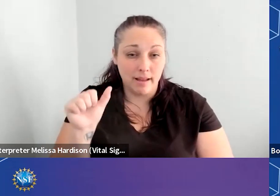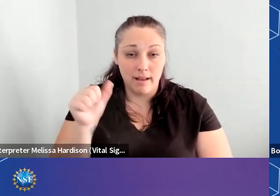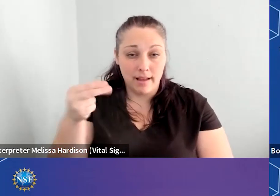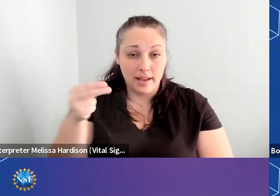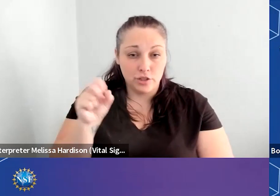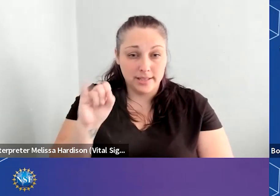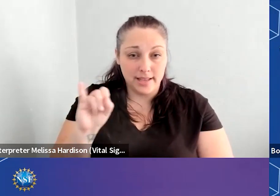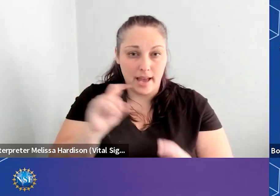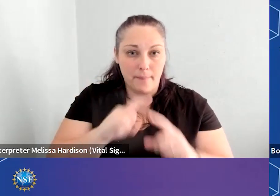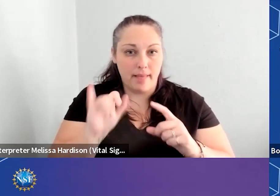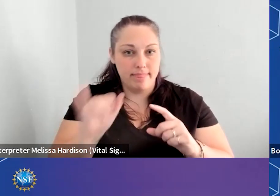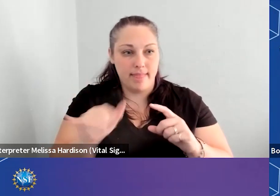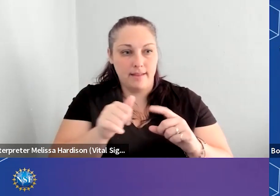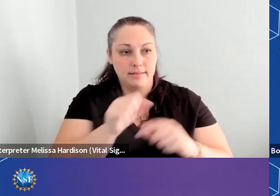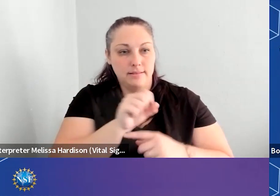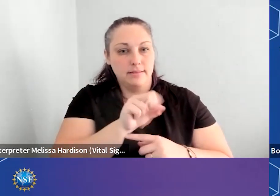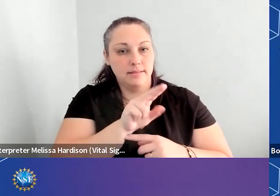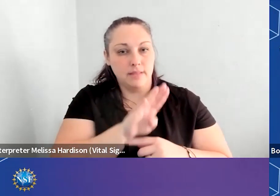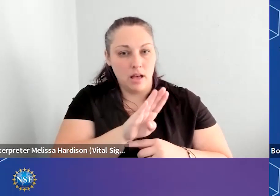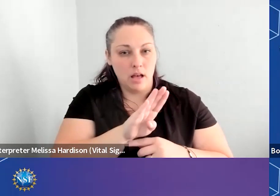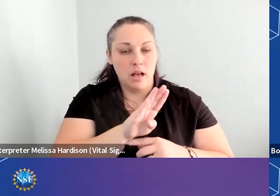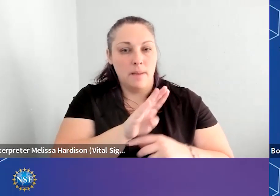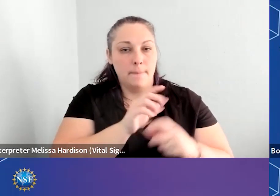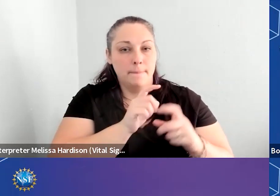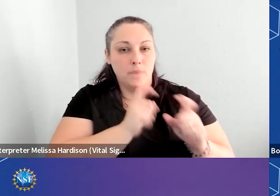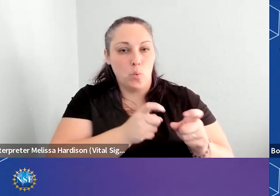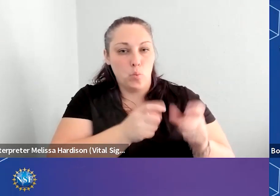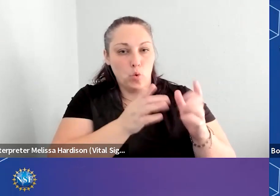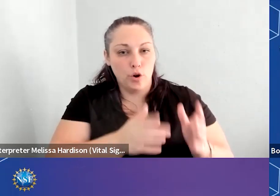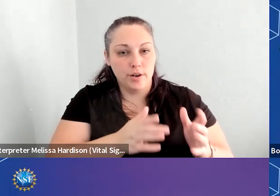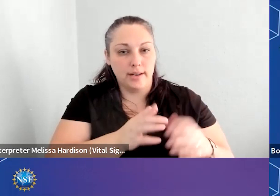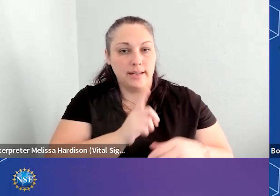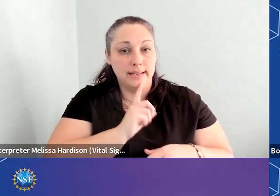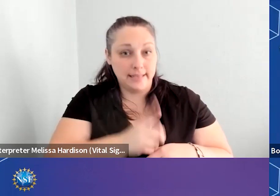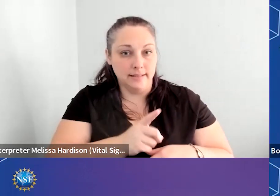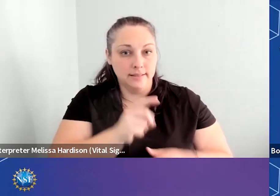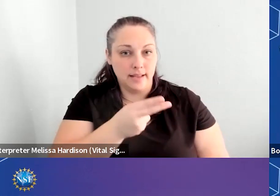Bonnie Green: So Luis -- Beth Strausser: That might be what she's asking. Bonnie Green: Yes, right. Correct me if I'm wrong.